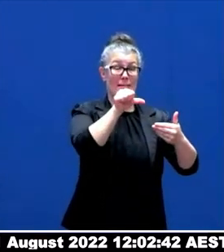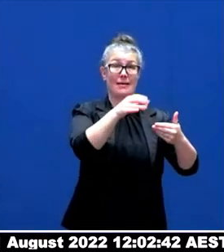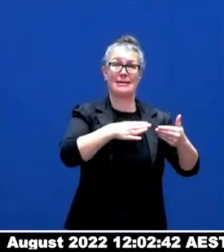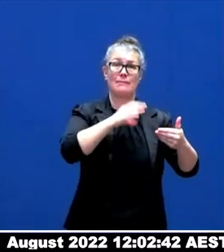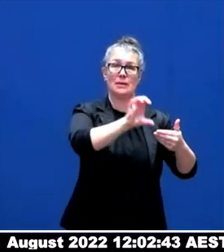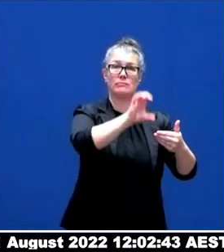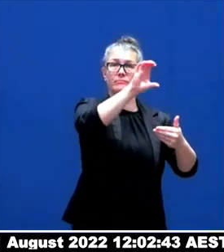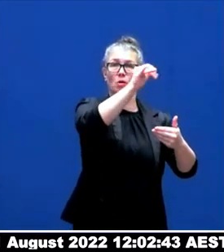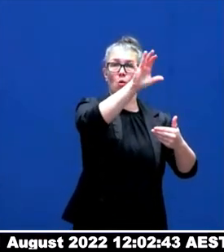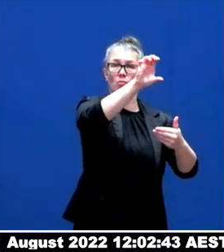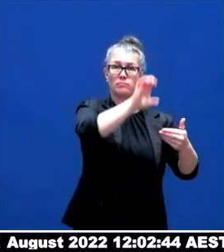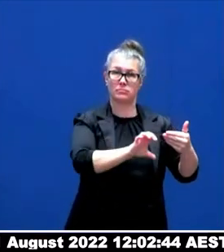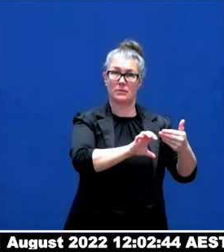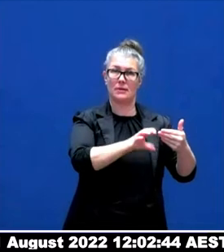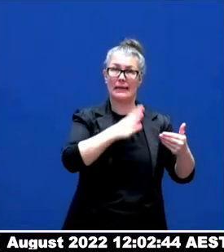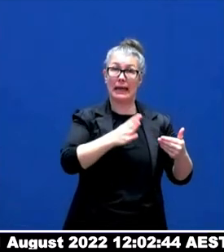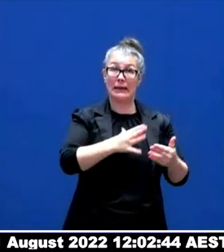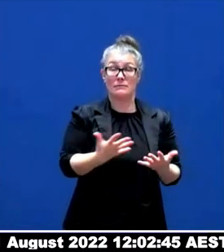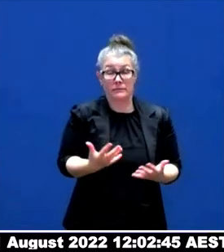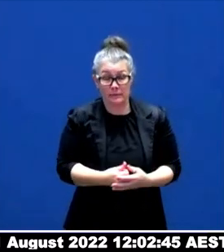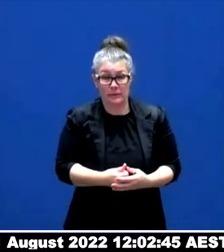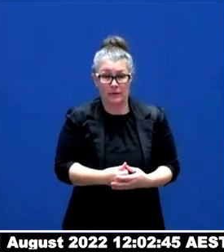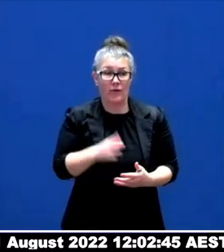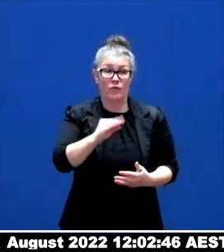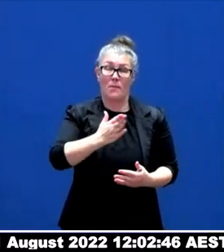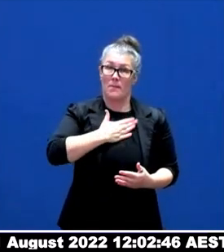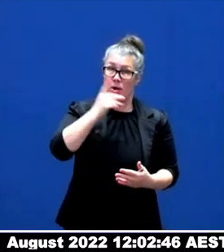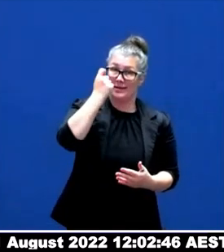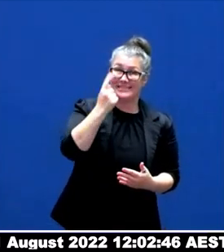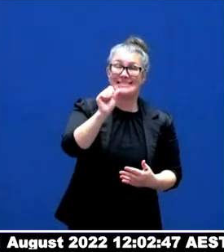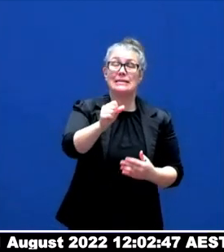As I understand it, I do believe that there are some circumstances where an